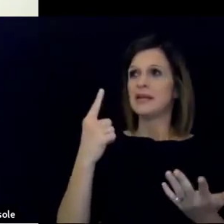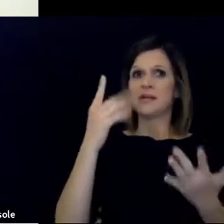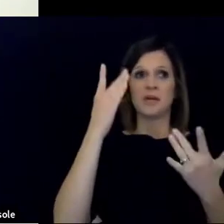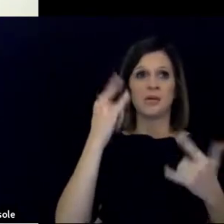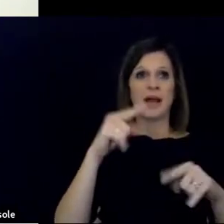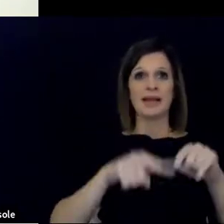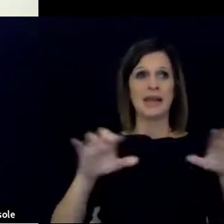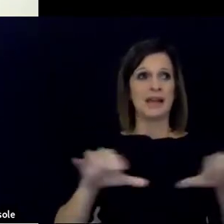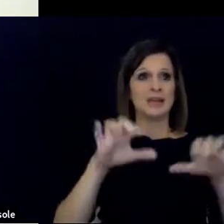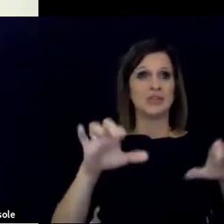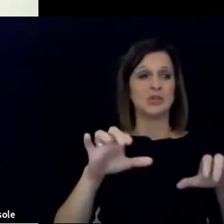Why should you expect to?